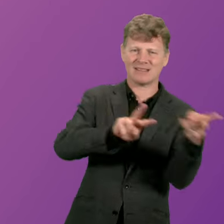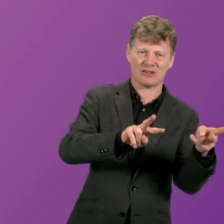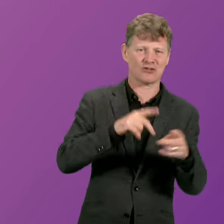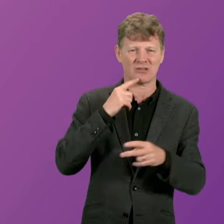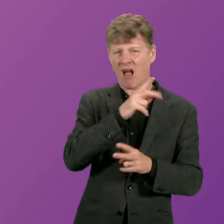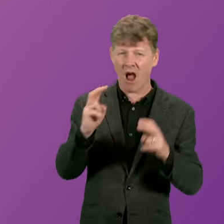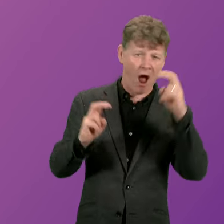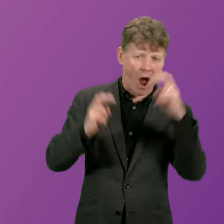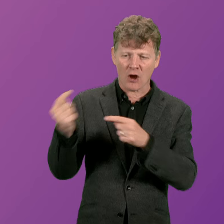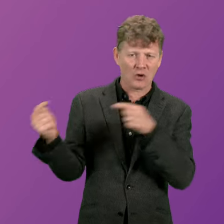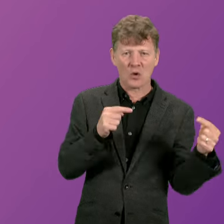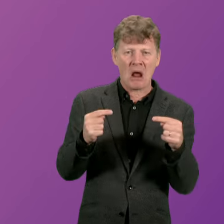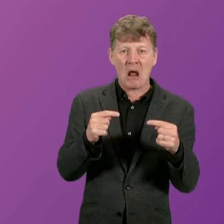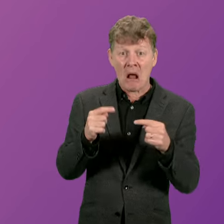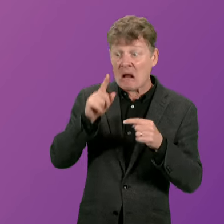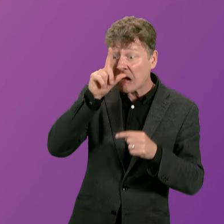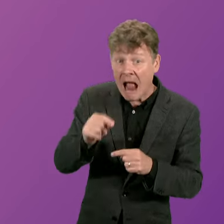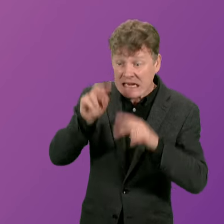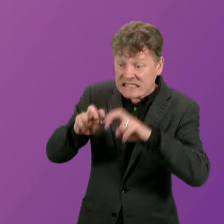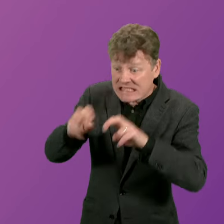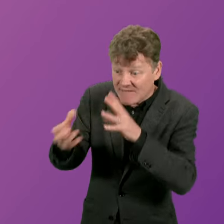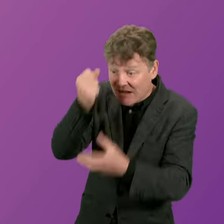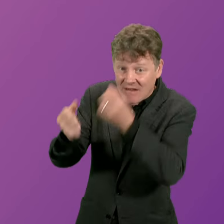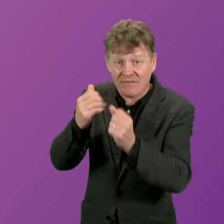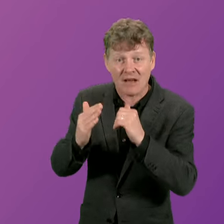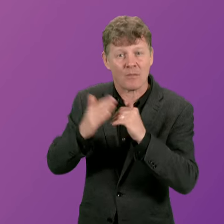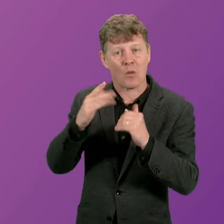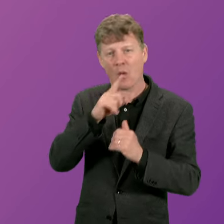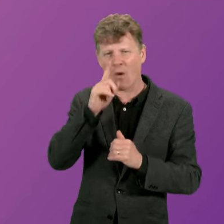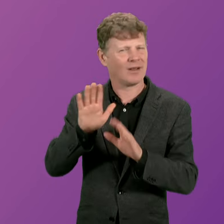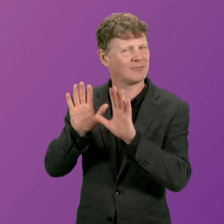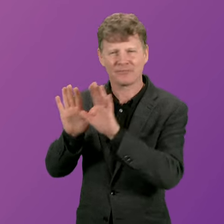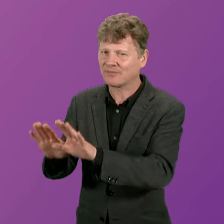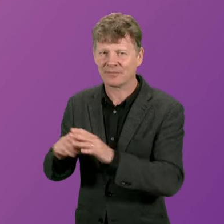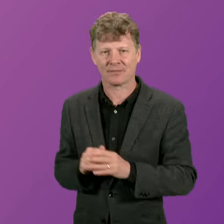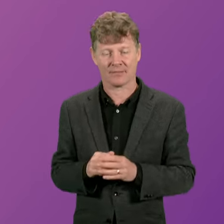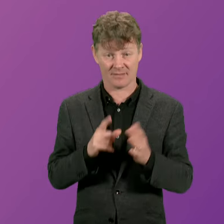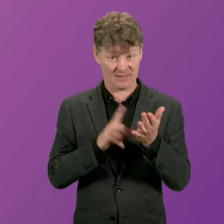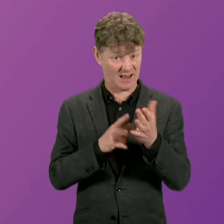oil we can still squeeze out. Is it not clear that, with Labour dumping its green investment